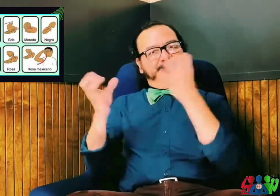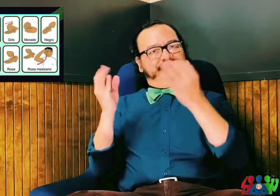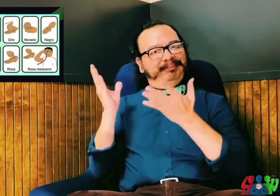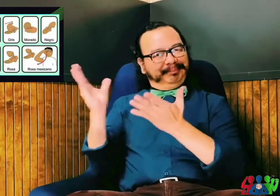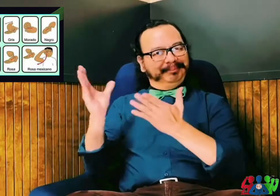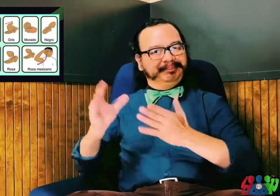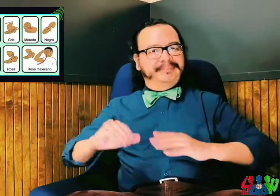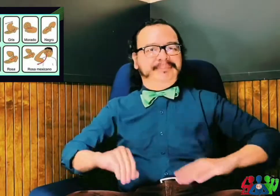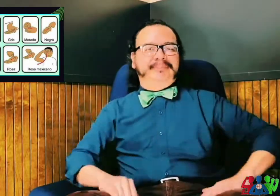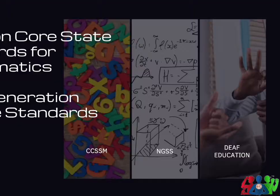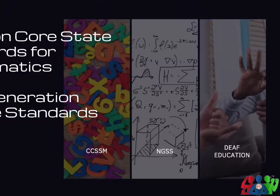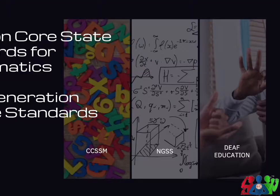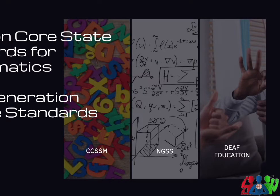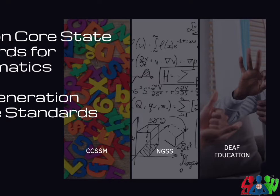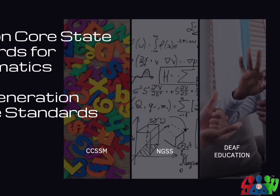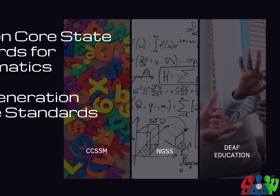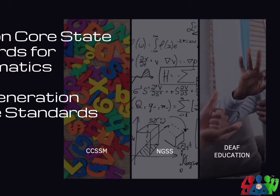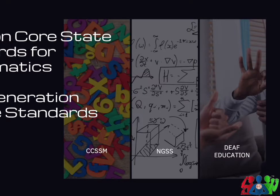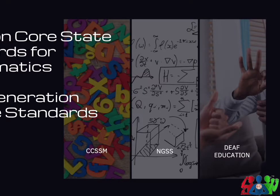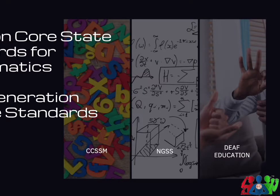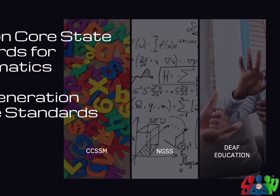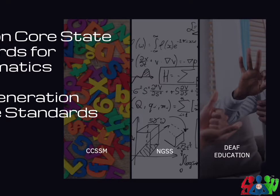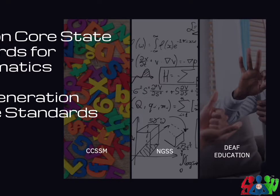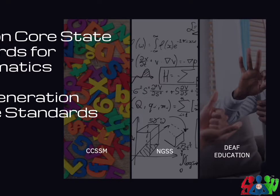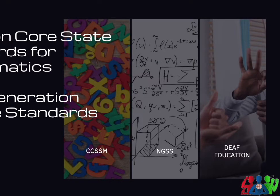Sign languages will figure highly in this presentation.